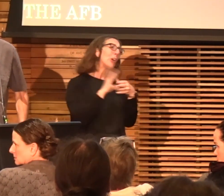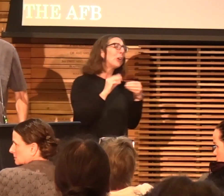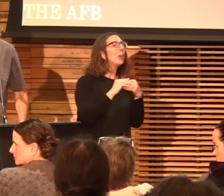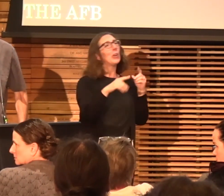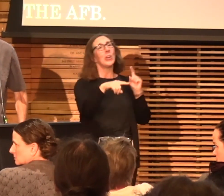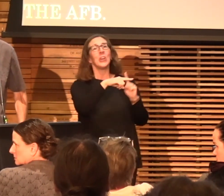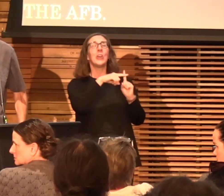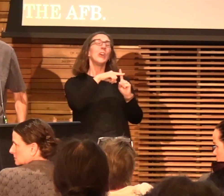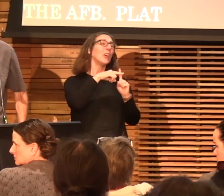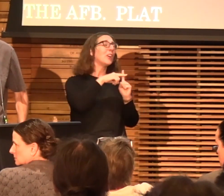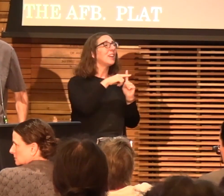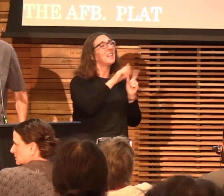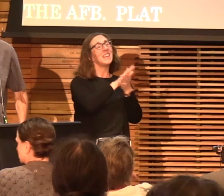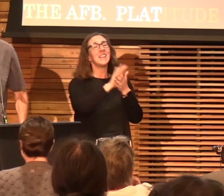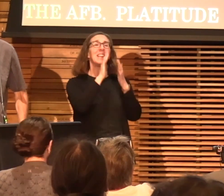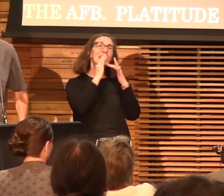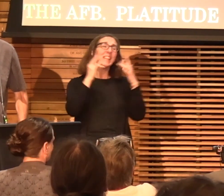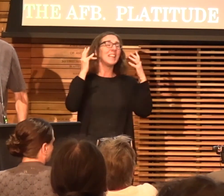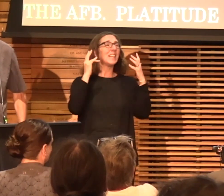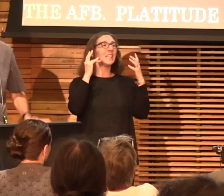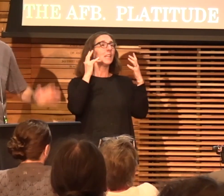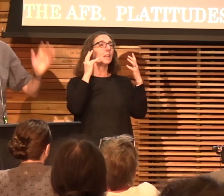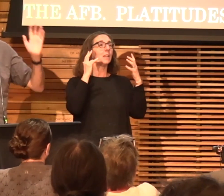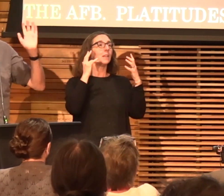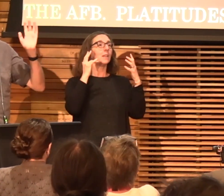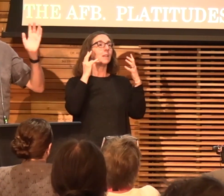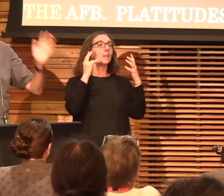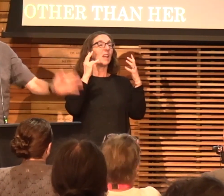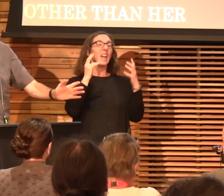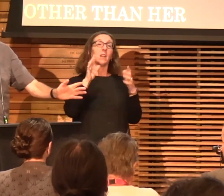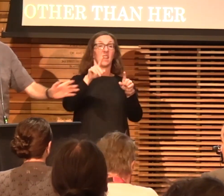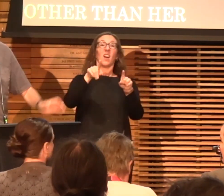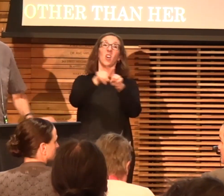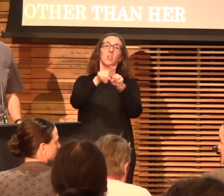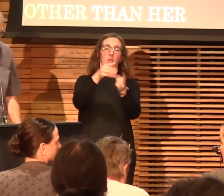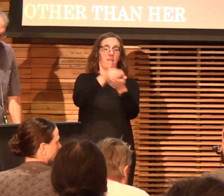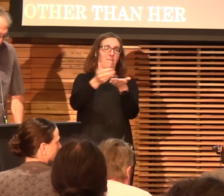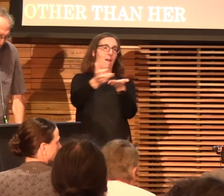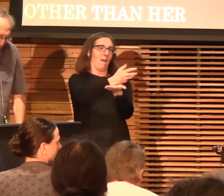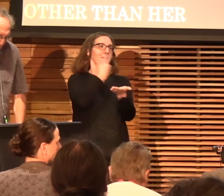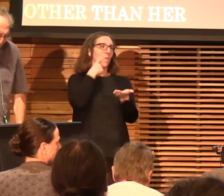Platitudes. Other than her 1929 memoir